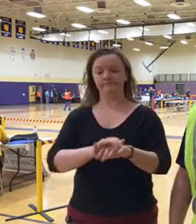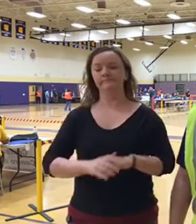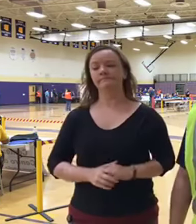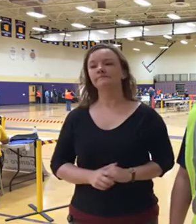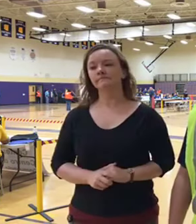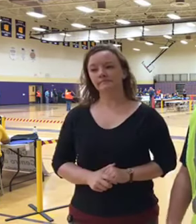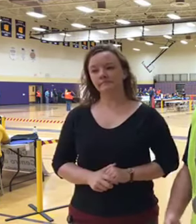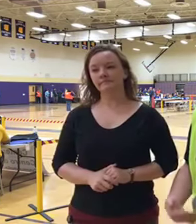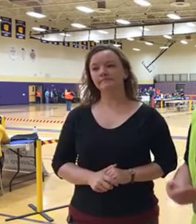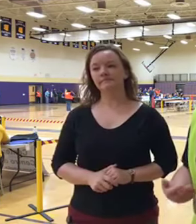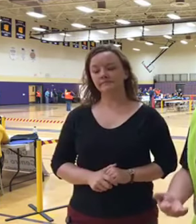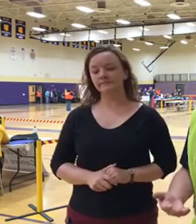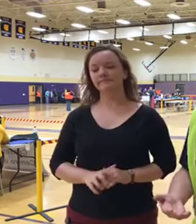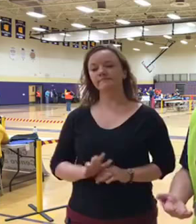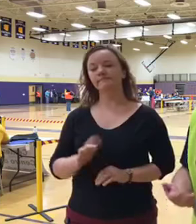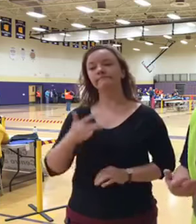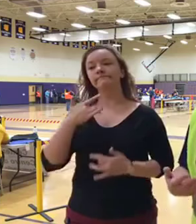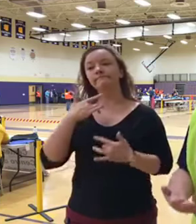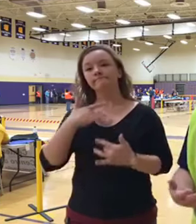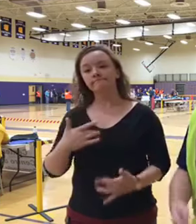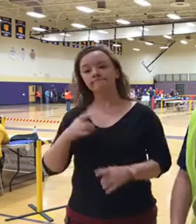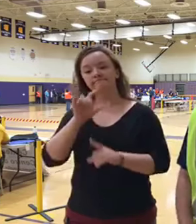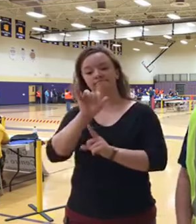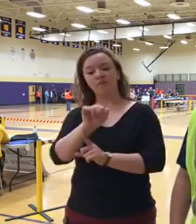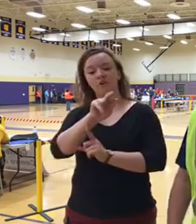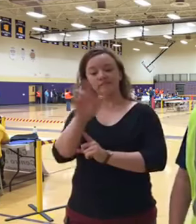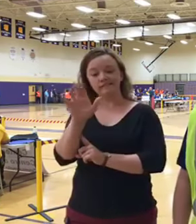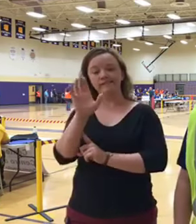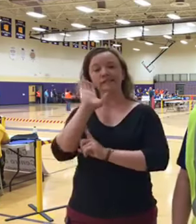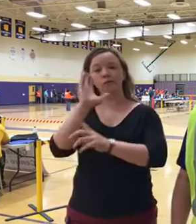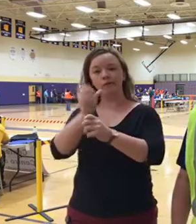It’s generally the place where they’re gonna get all the initial information